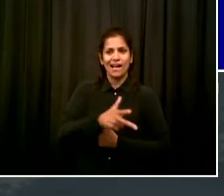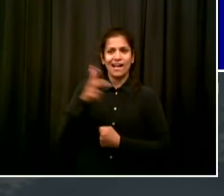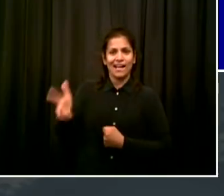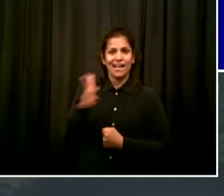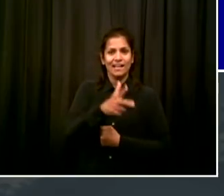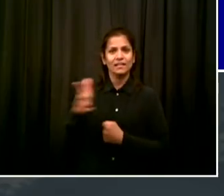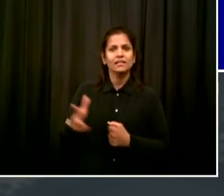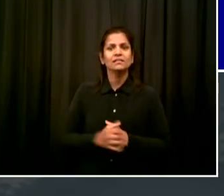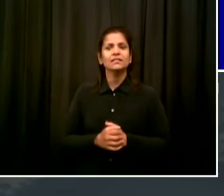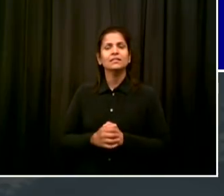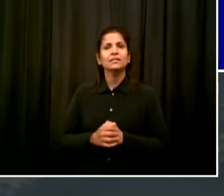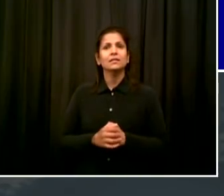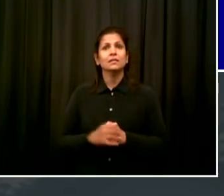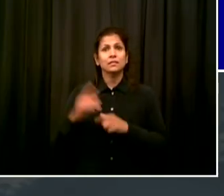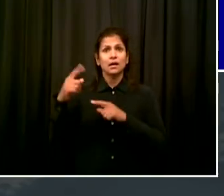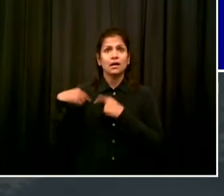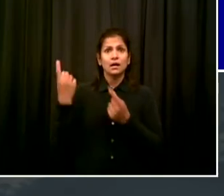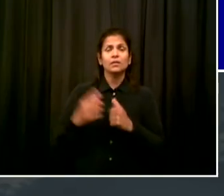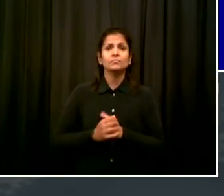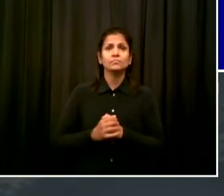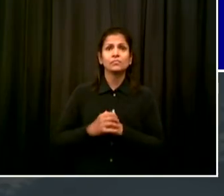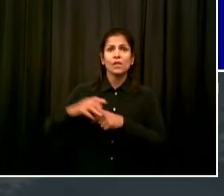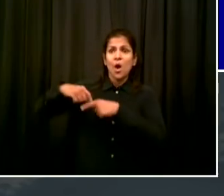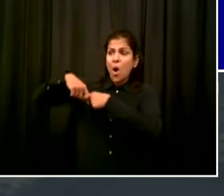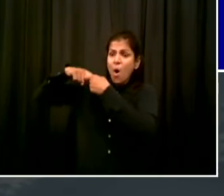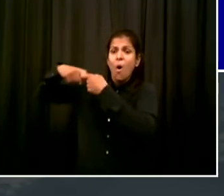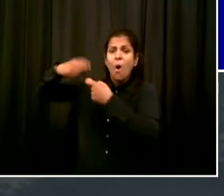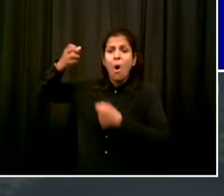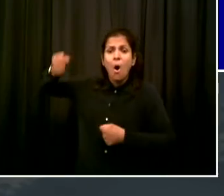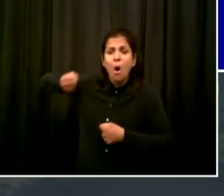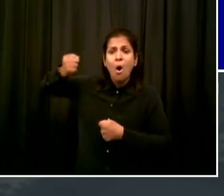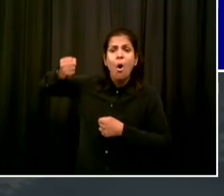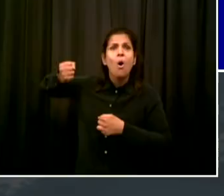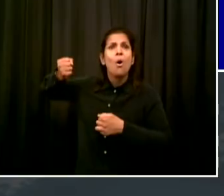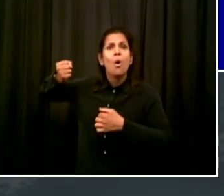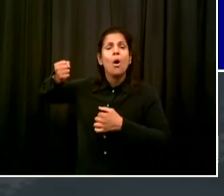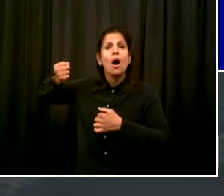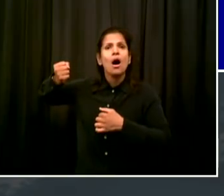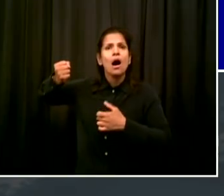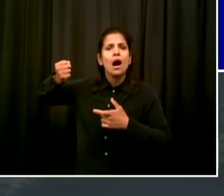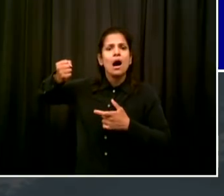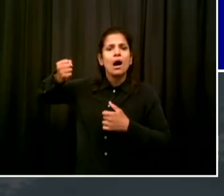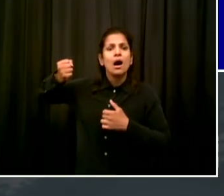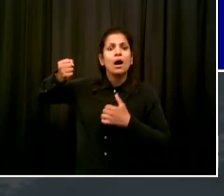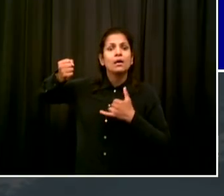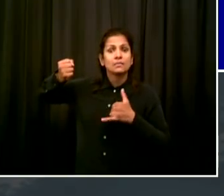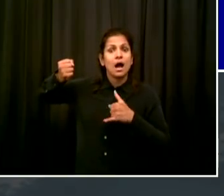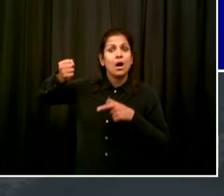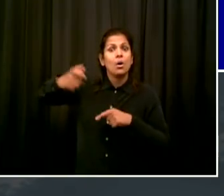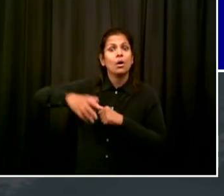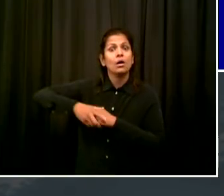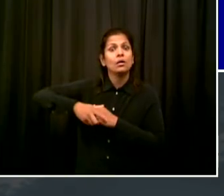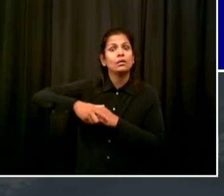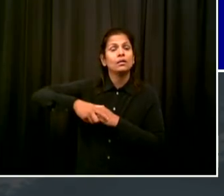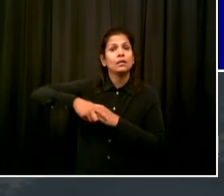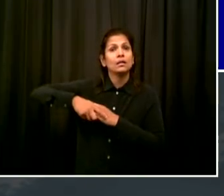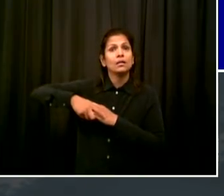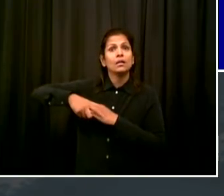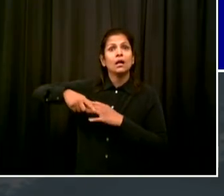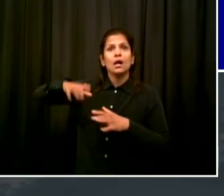ALTERNATE SIDE PARKING OFF CHMU OF THE TIME OF